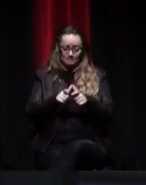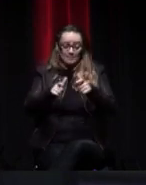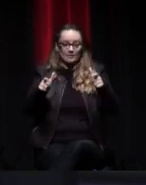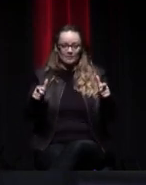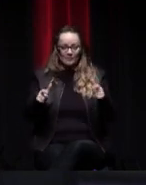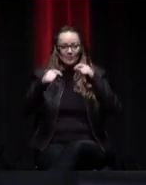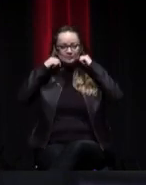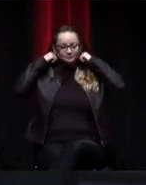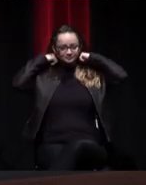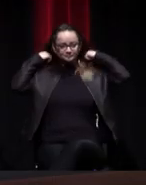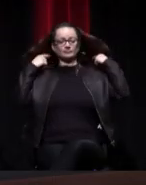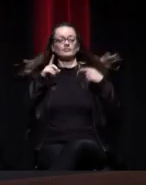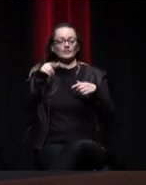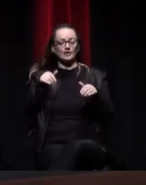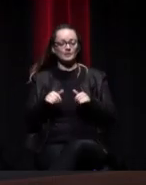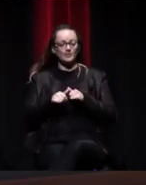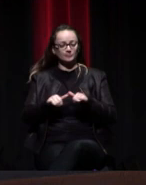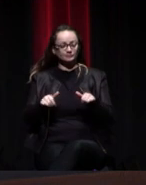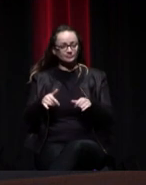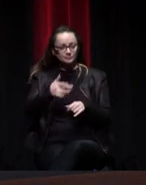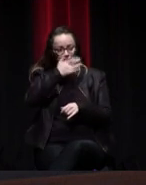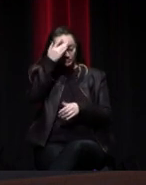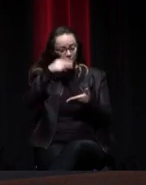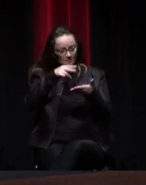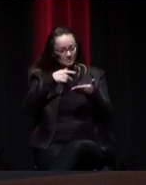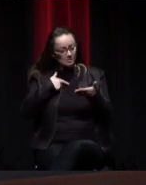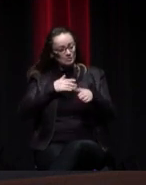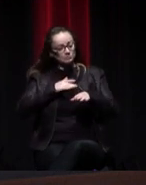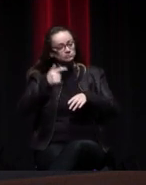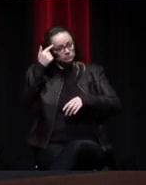It's for the readership that one's envisioned to make journalism for.